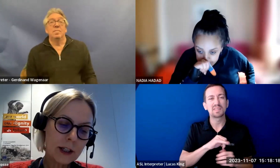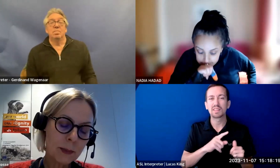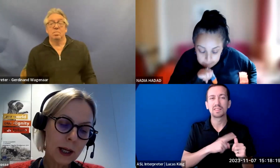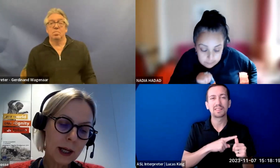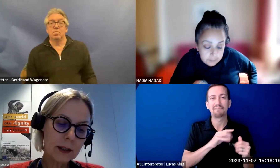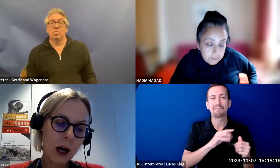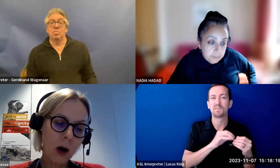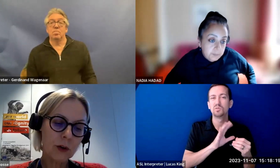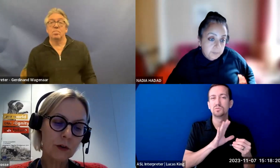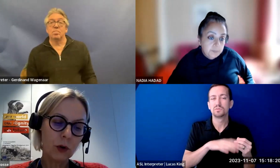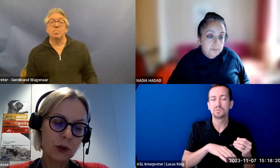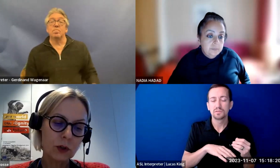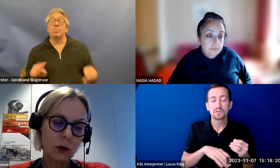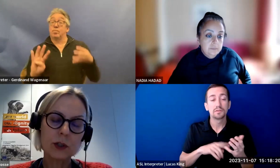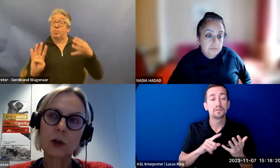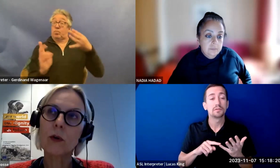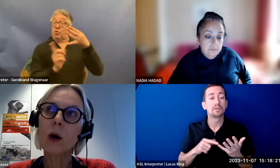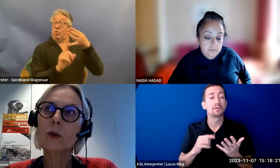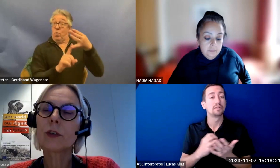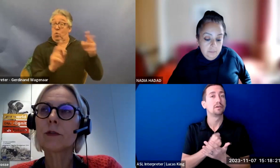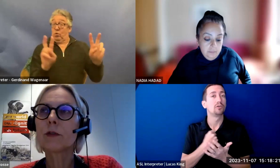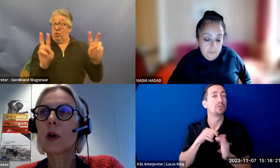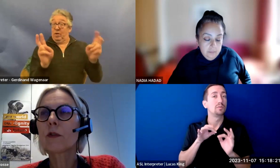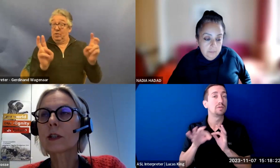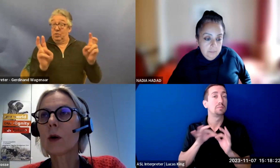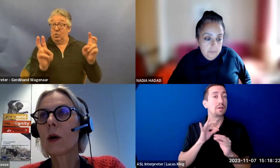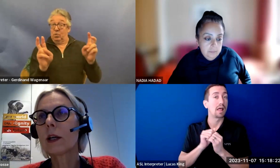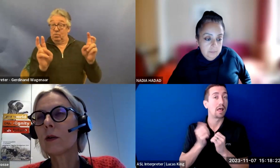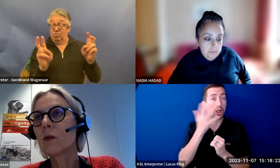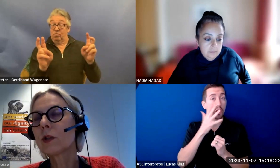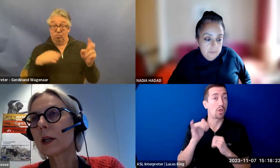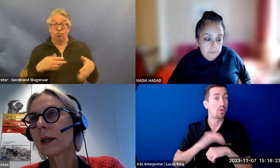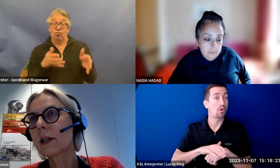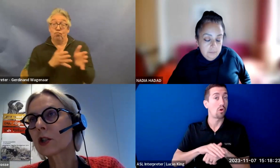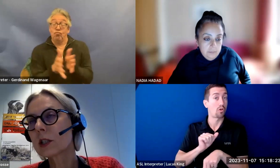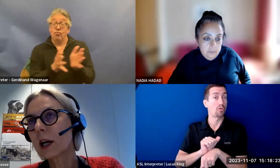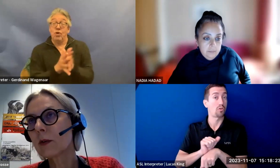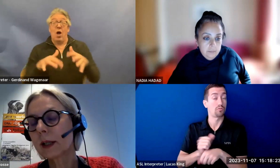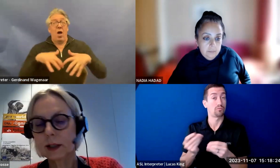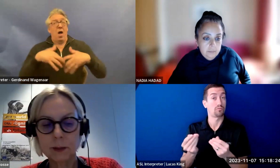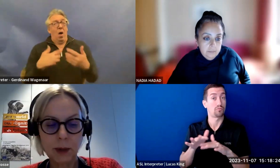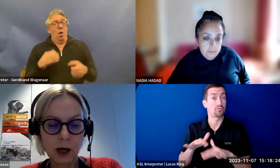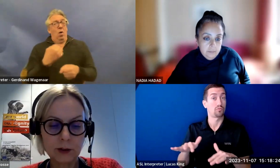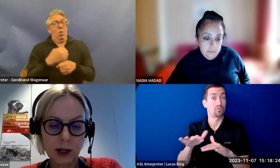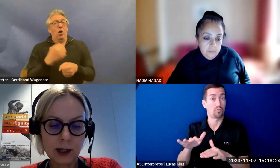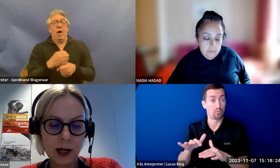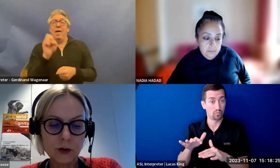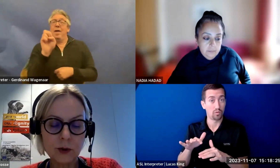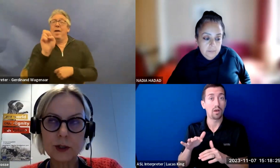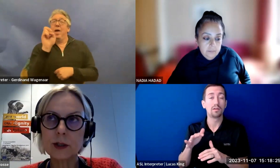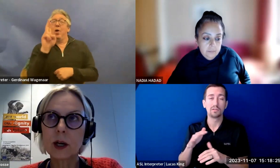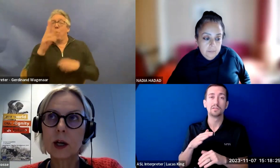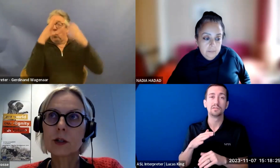Explain how it works on the ground when we work with our EU delegation directly in partner countries.